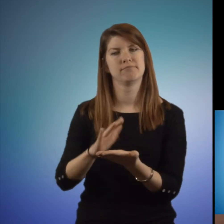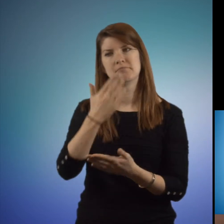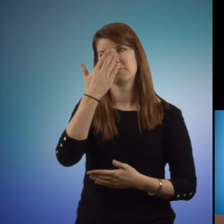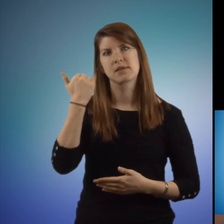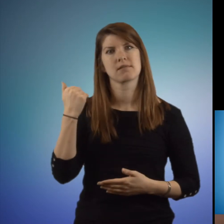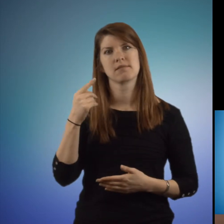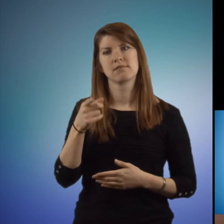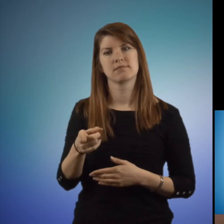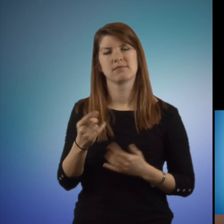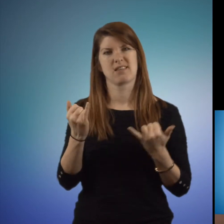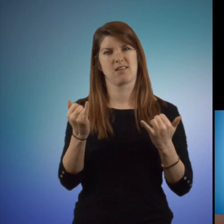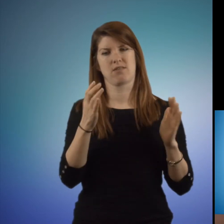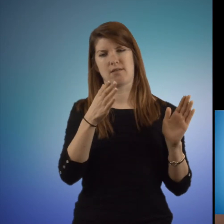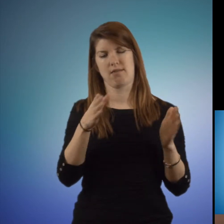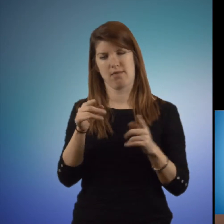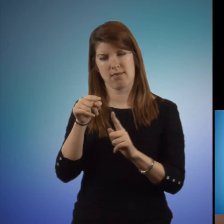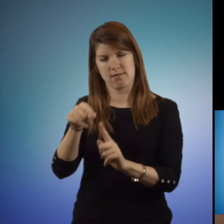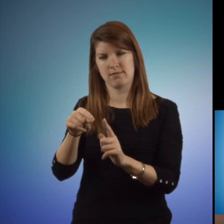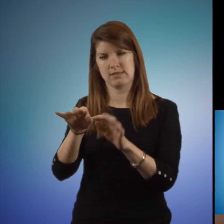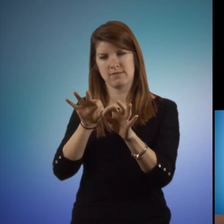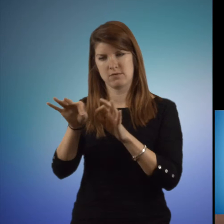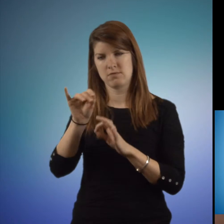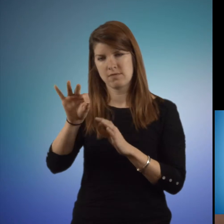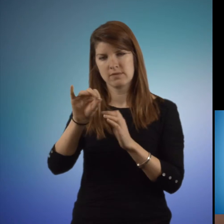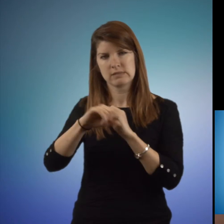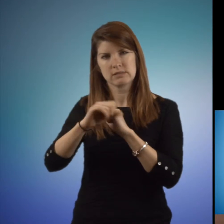to this definition of extended school year and realized